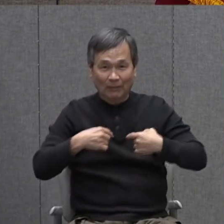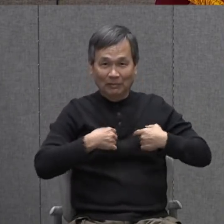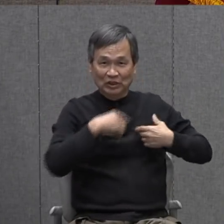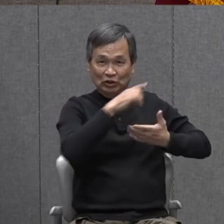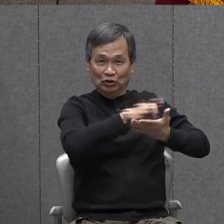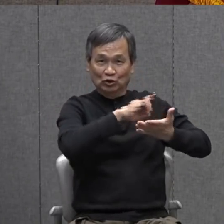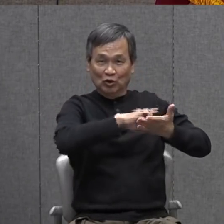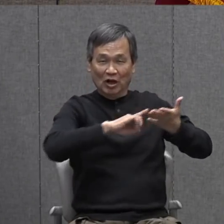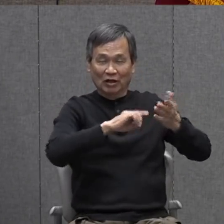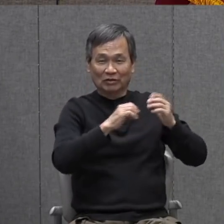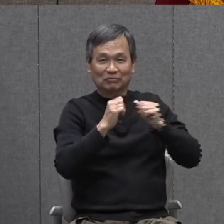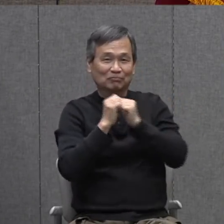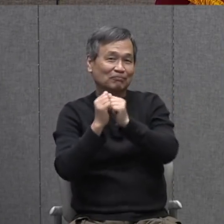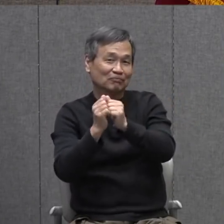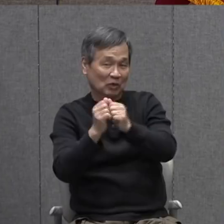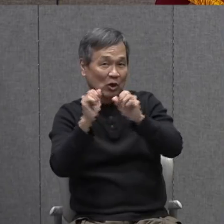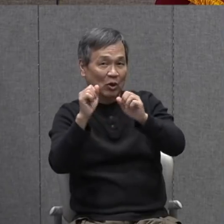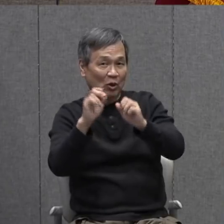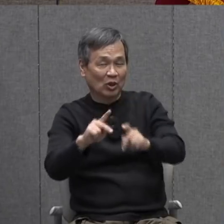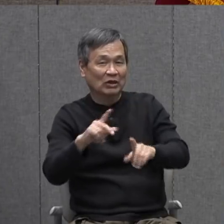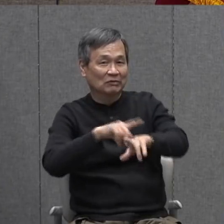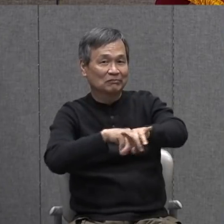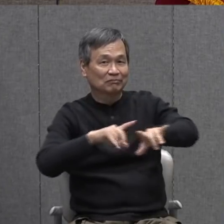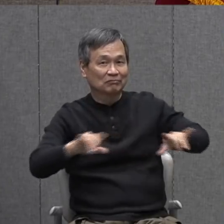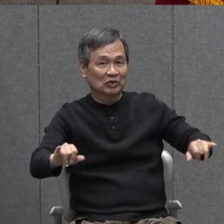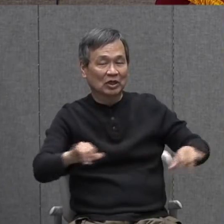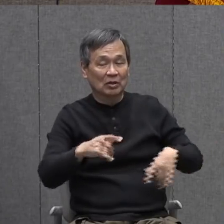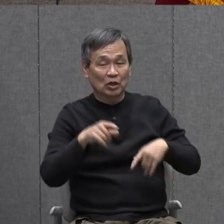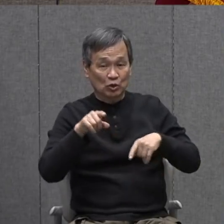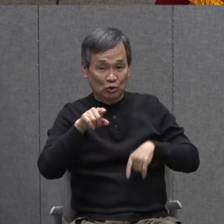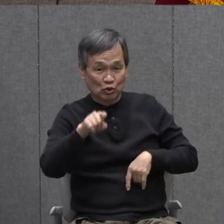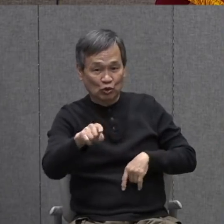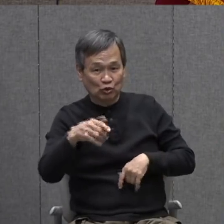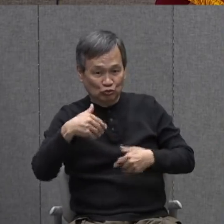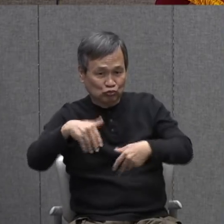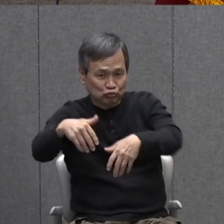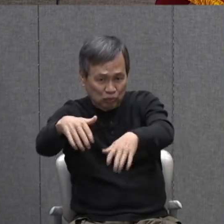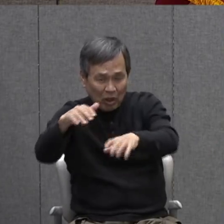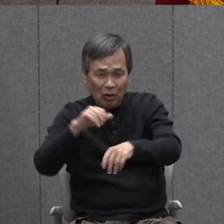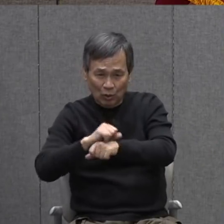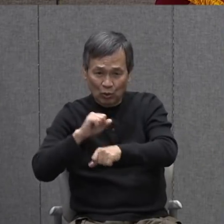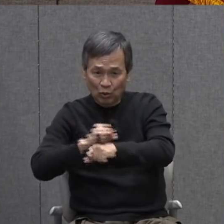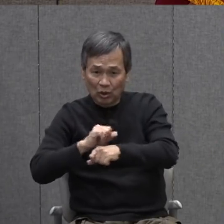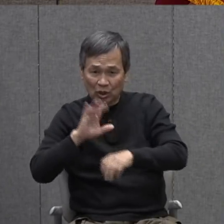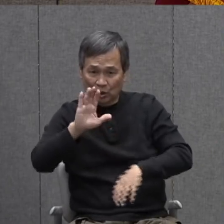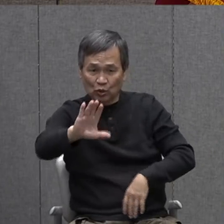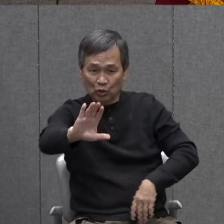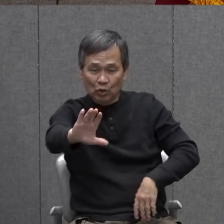and while I do it I'll describe what I'm doing. But I want you to focus on your objects.